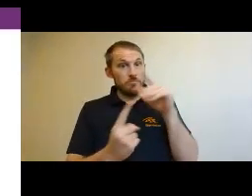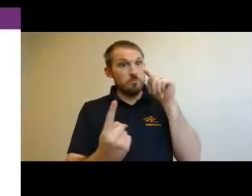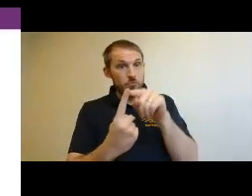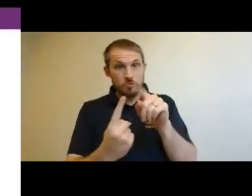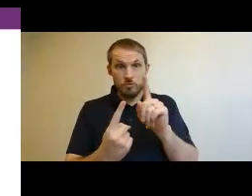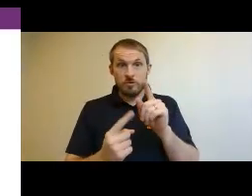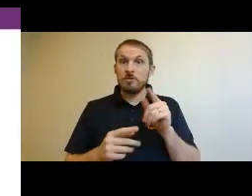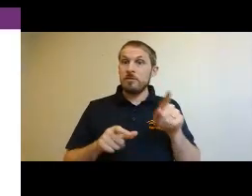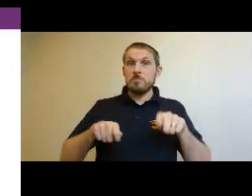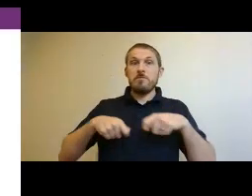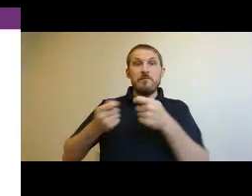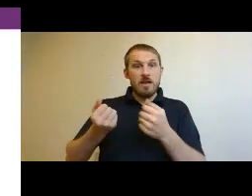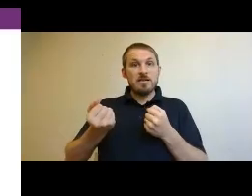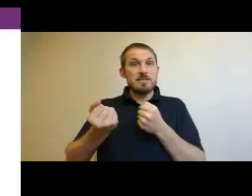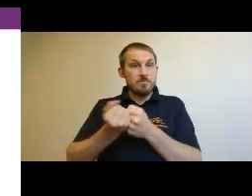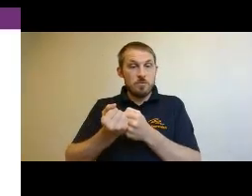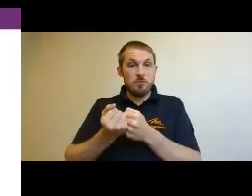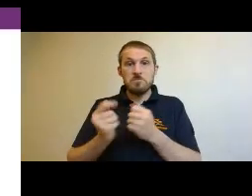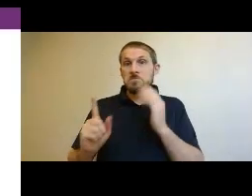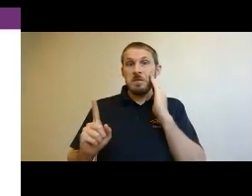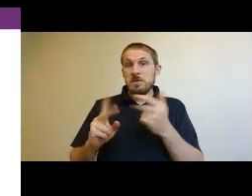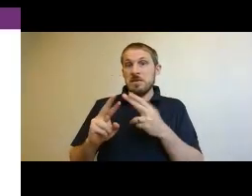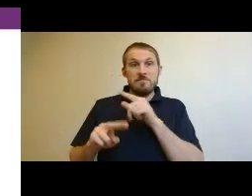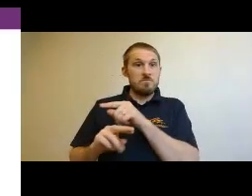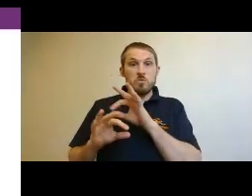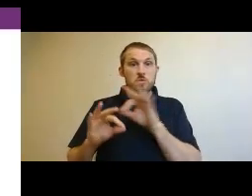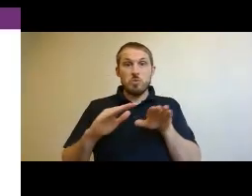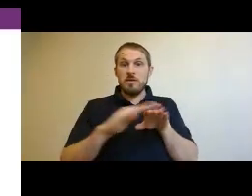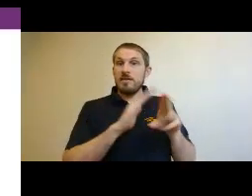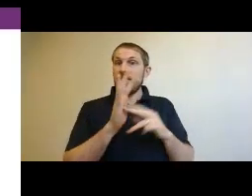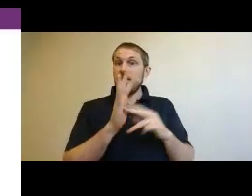if the person isn't eligible for funded NDIS supports.